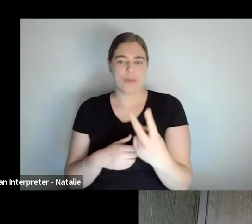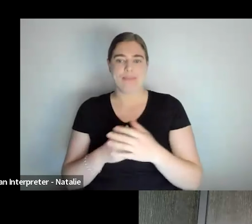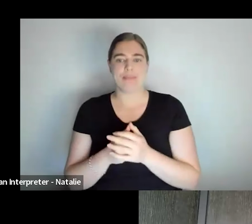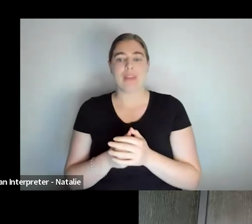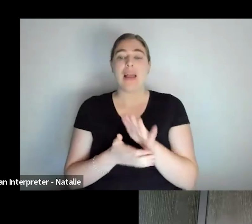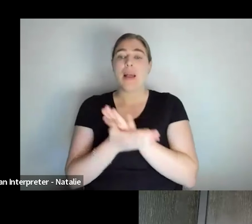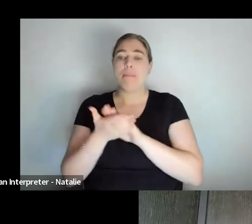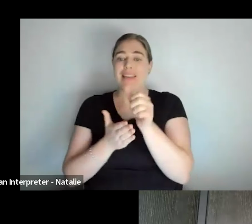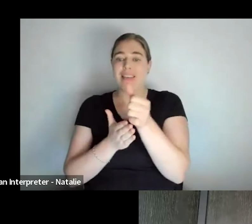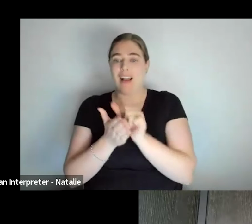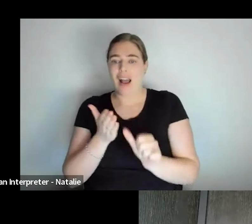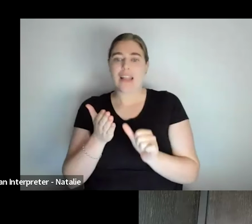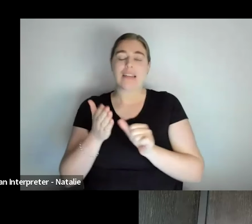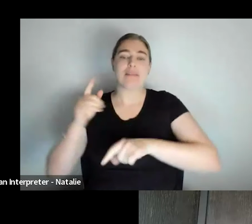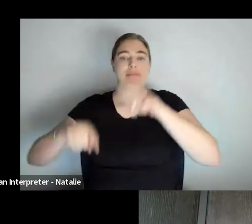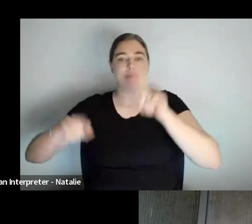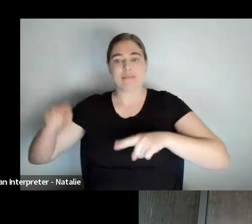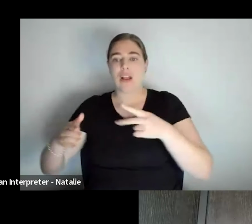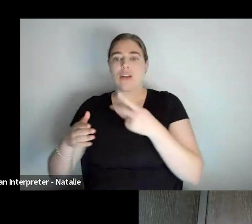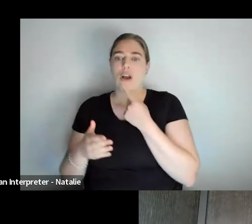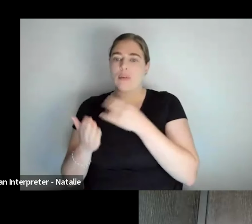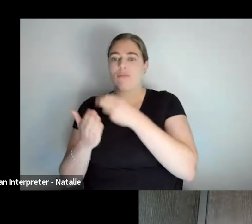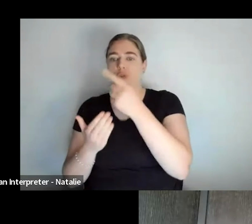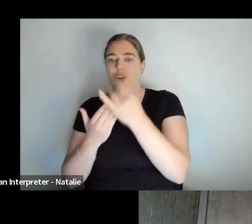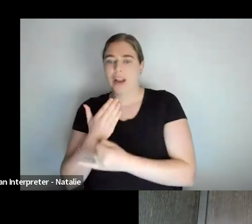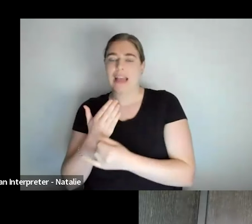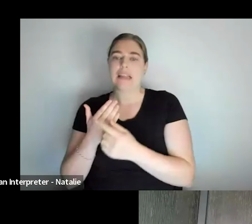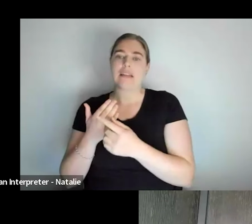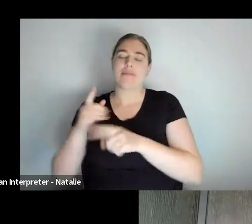of organisations, different kinds of projects, including different art forms, organisations,